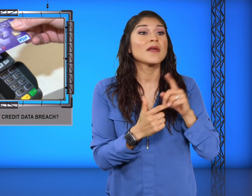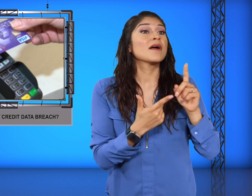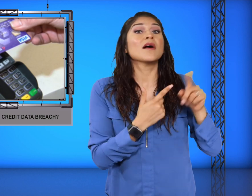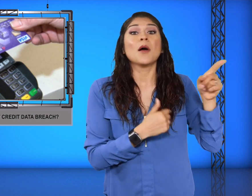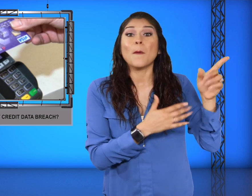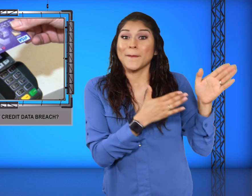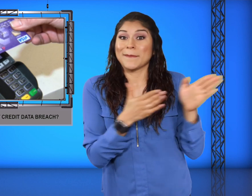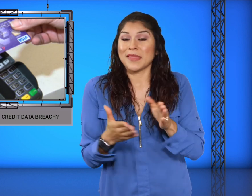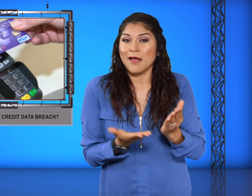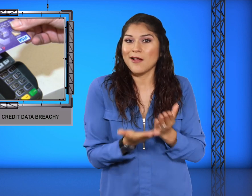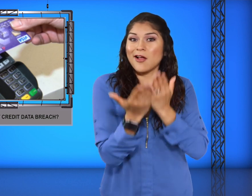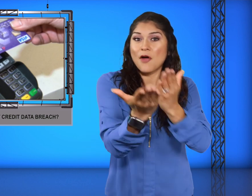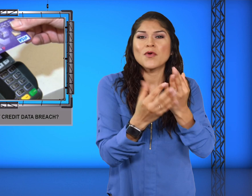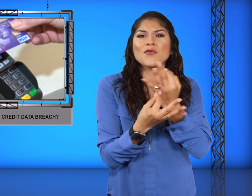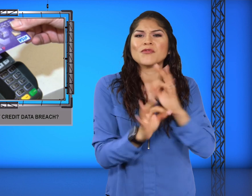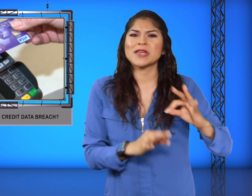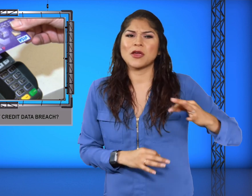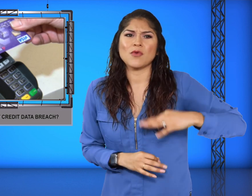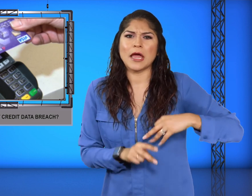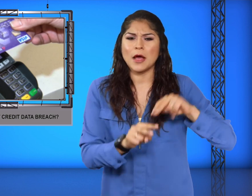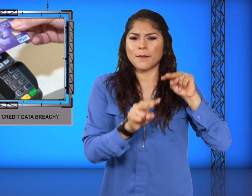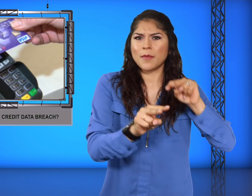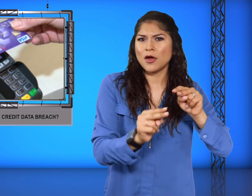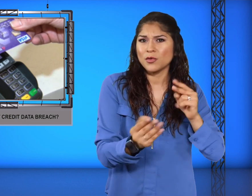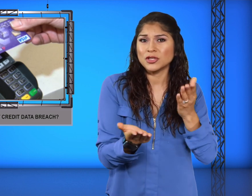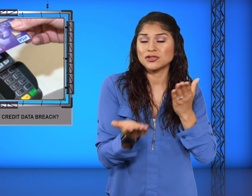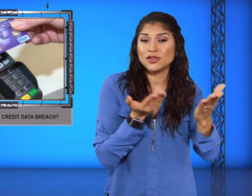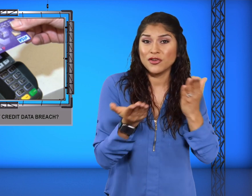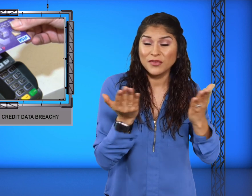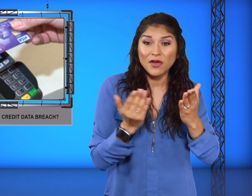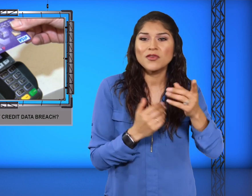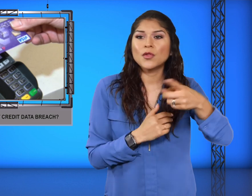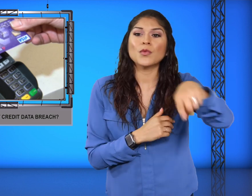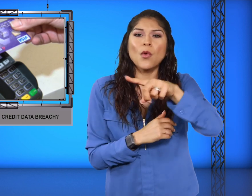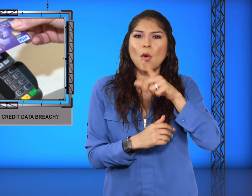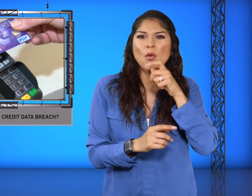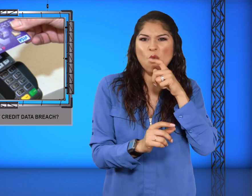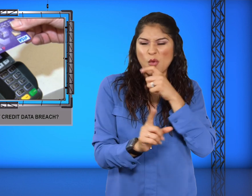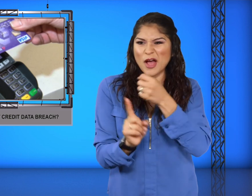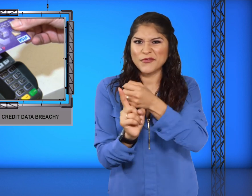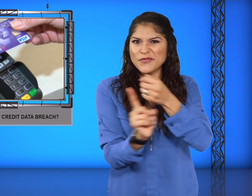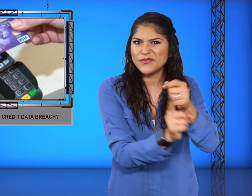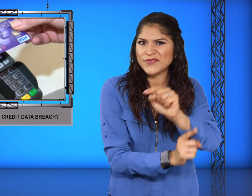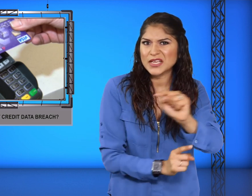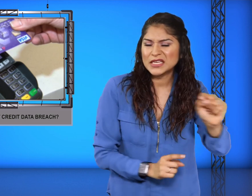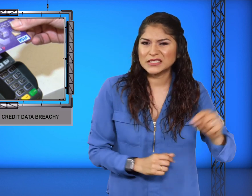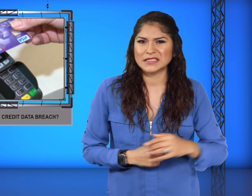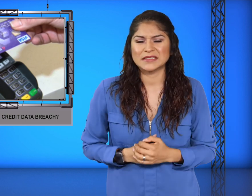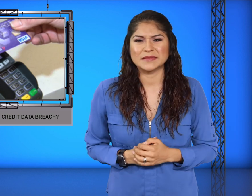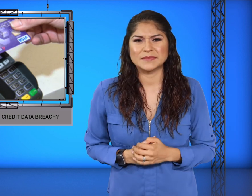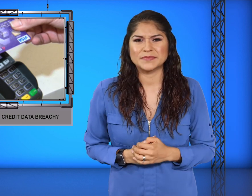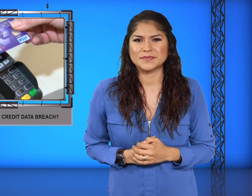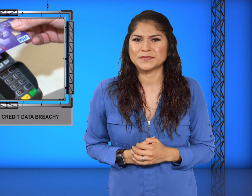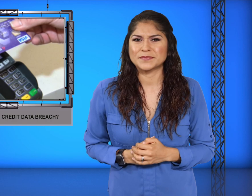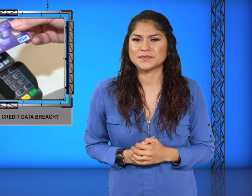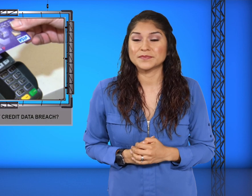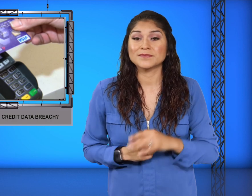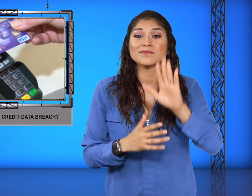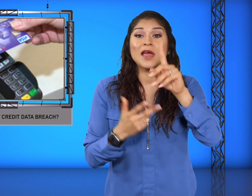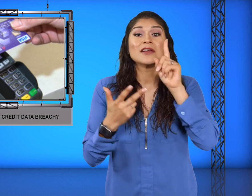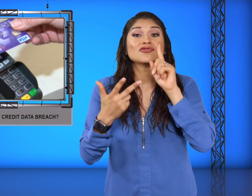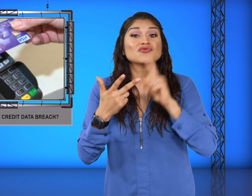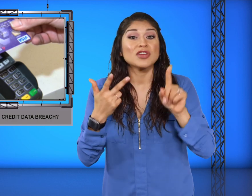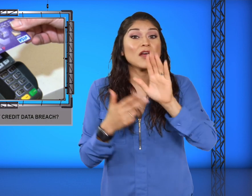They will offer free credit monitoring services for those who were affected.